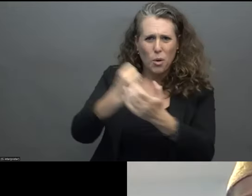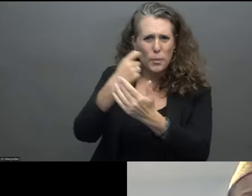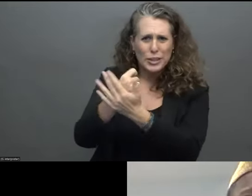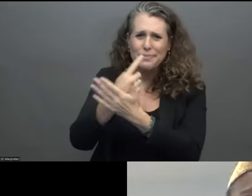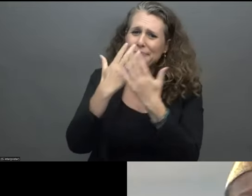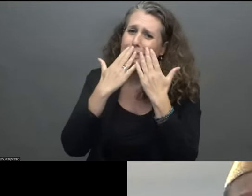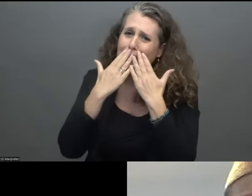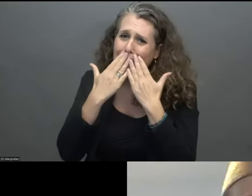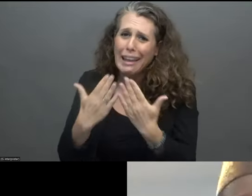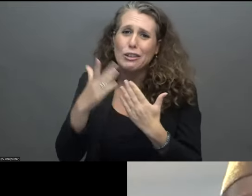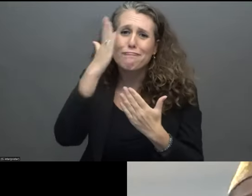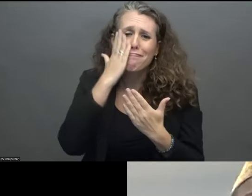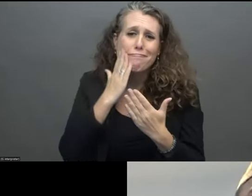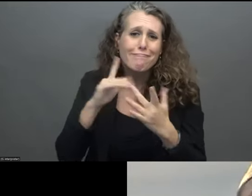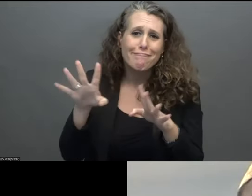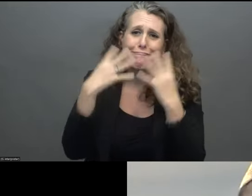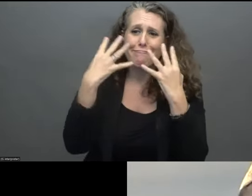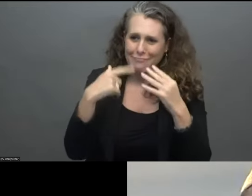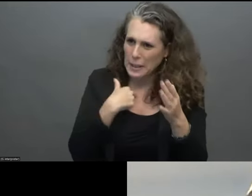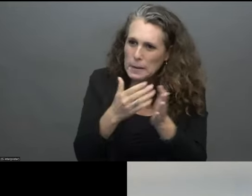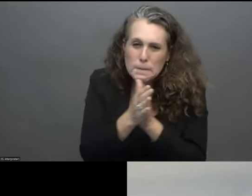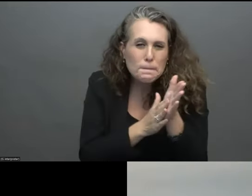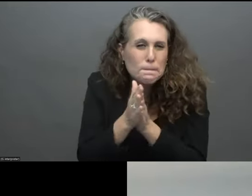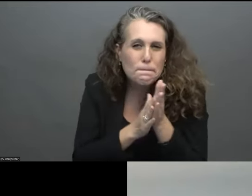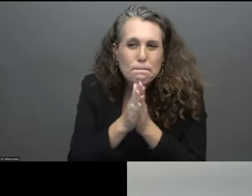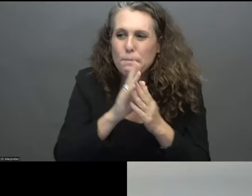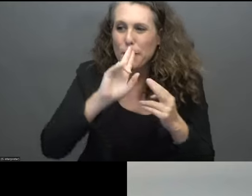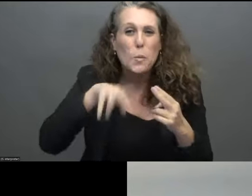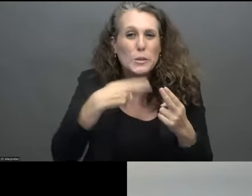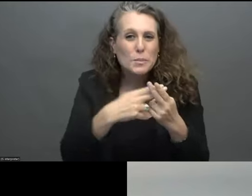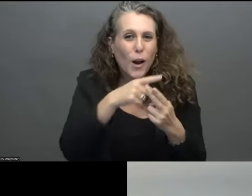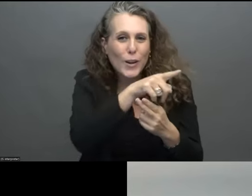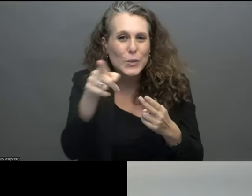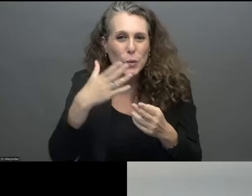16:14:02 I was updated last show I will be tissue journalistic.